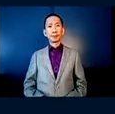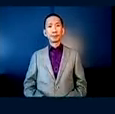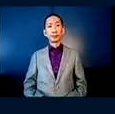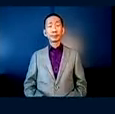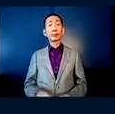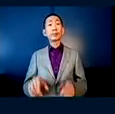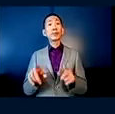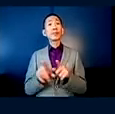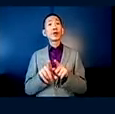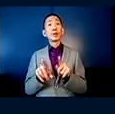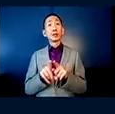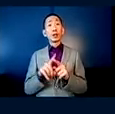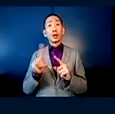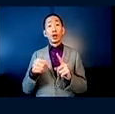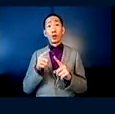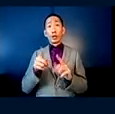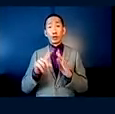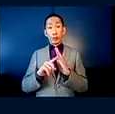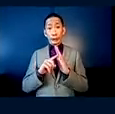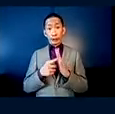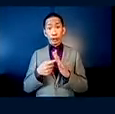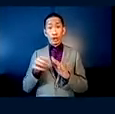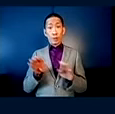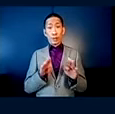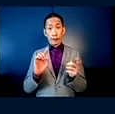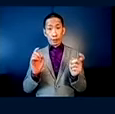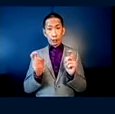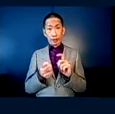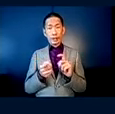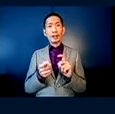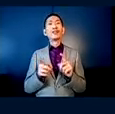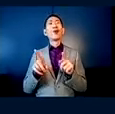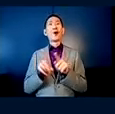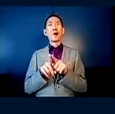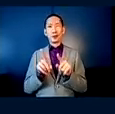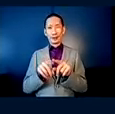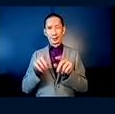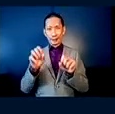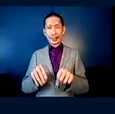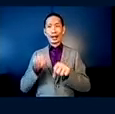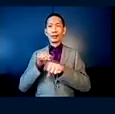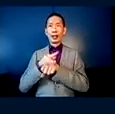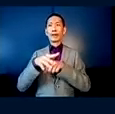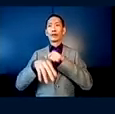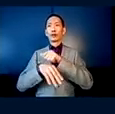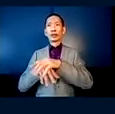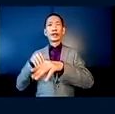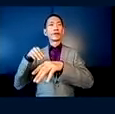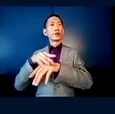MANY TIMES BEFORE. AND ON THE FLIP SIDE OF THINGS ONCE YOU START BEHAVIOR CHANGE IT ALSO CAN BE CONTAGIOUS.